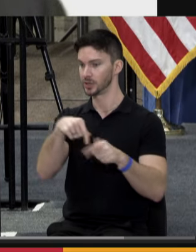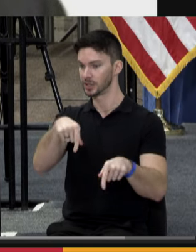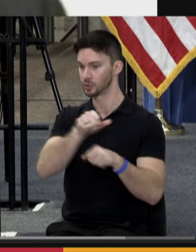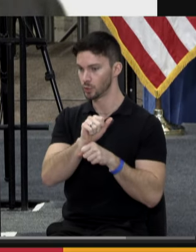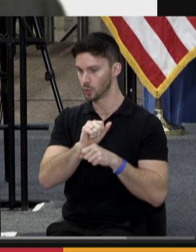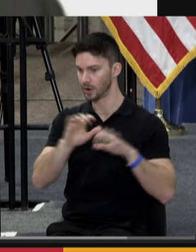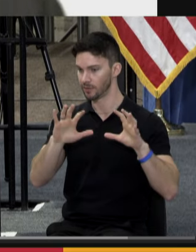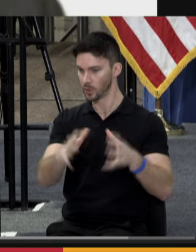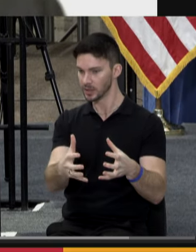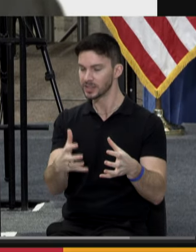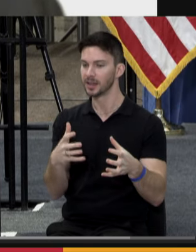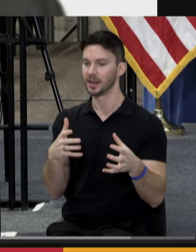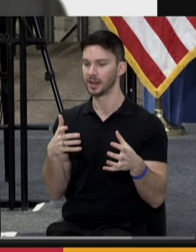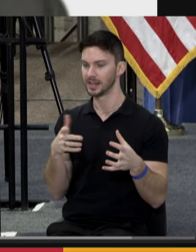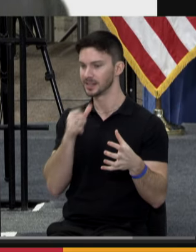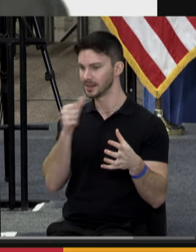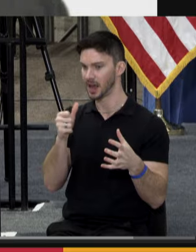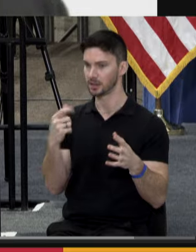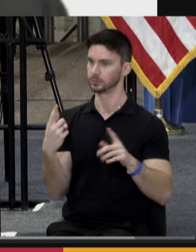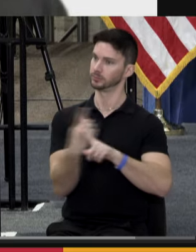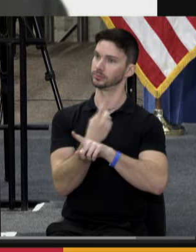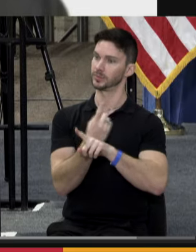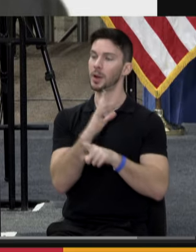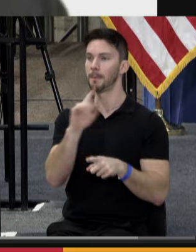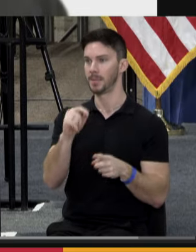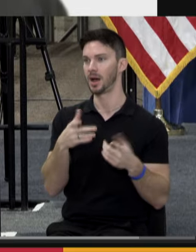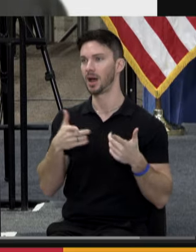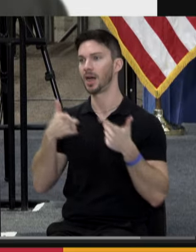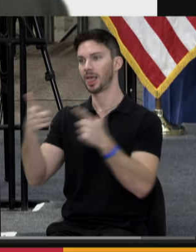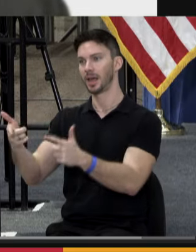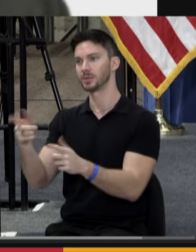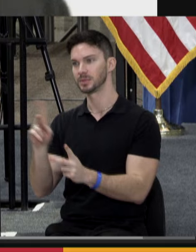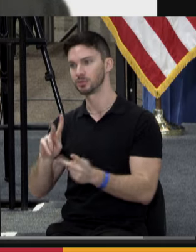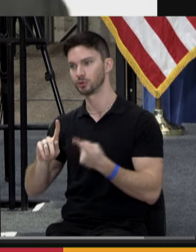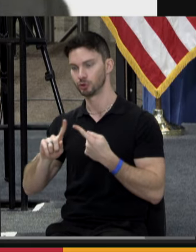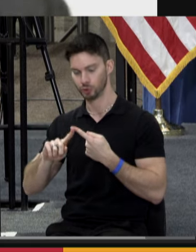with disabilities to live their full lives and families to trust the care system. I'm proud to